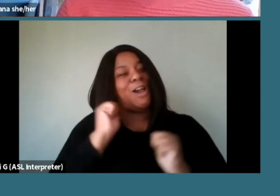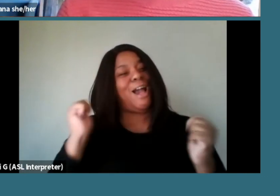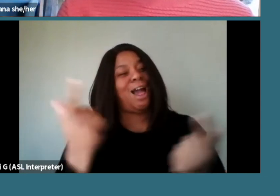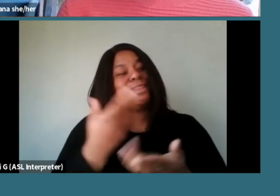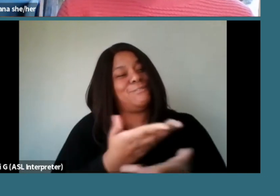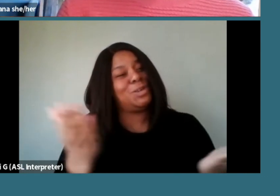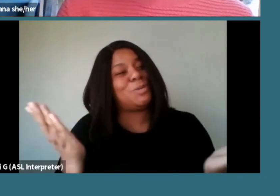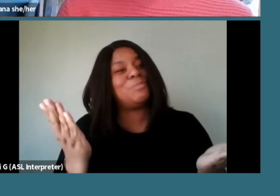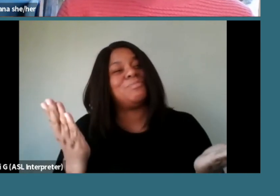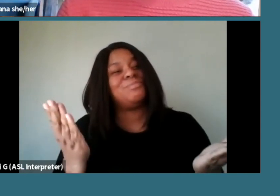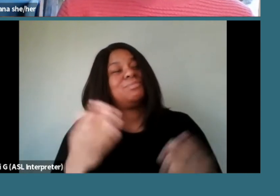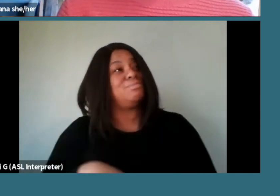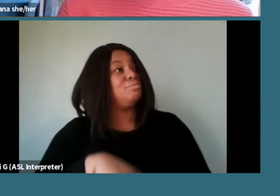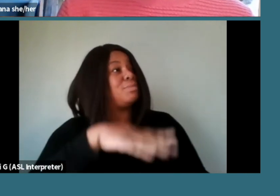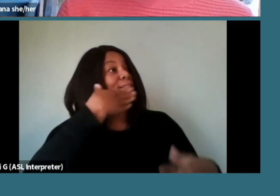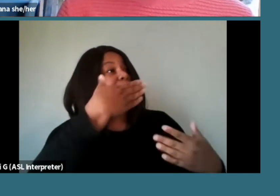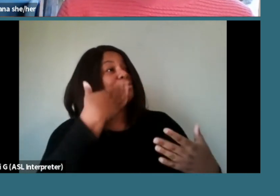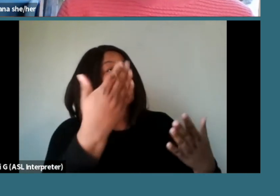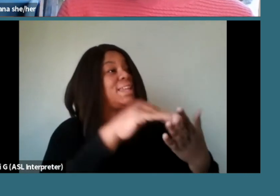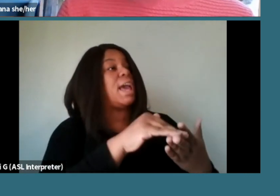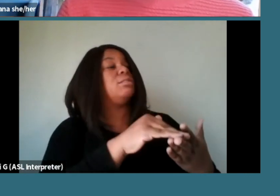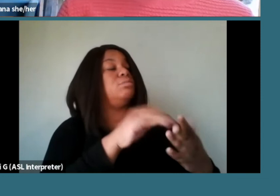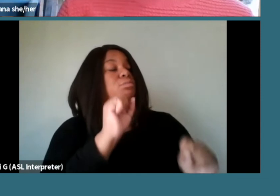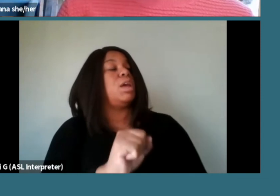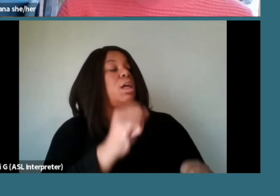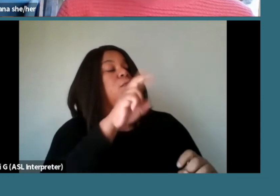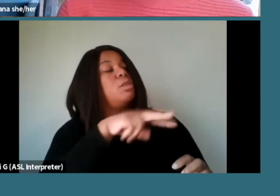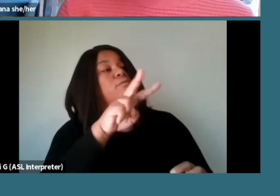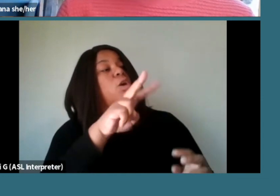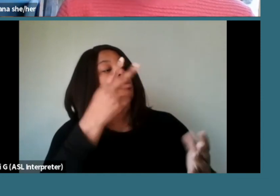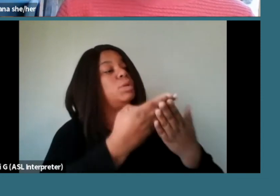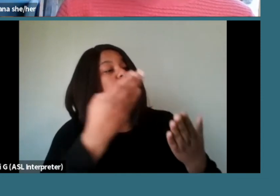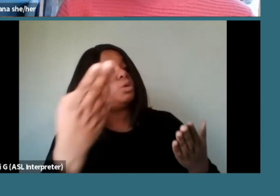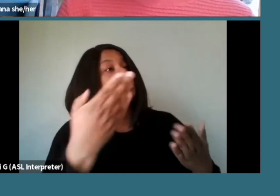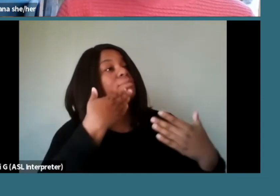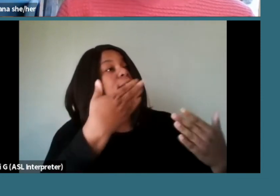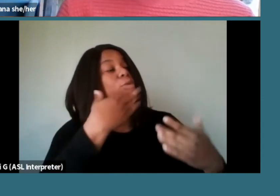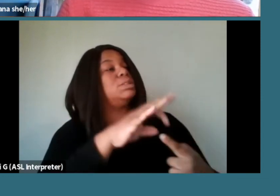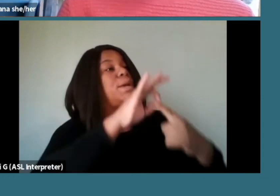please look out in the chat for a couple of resources we're going to drop there. And thank you especially also to our